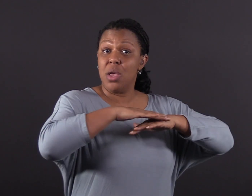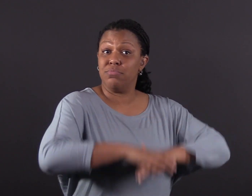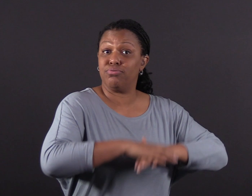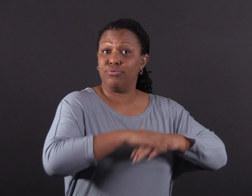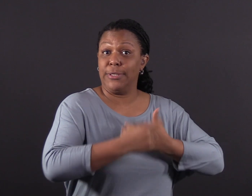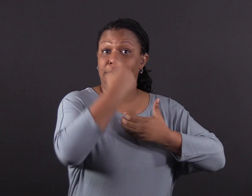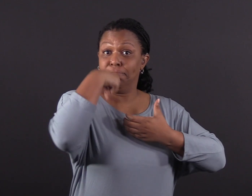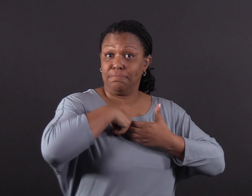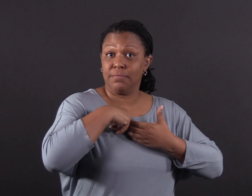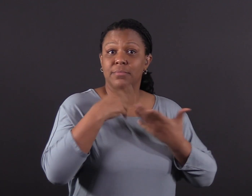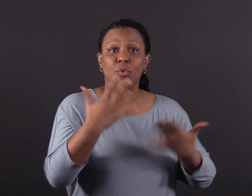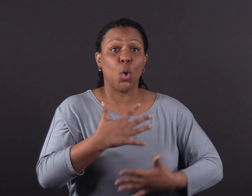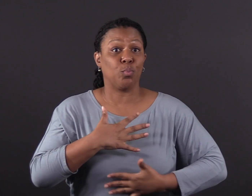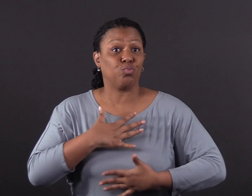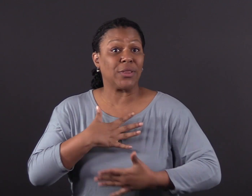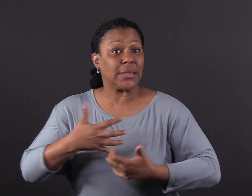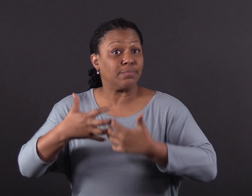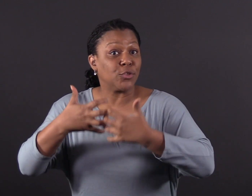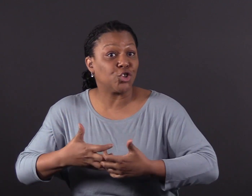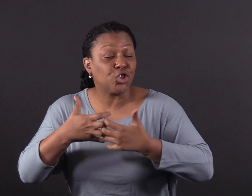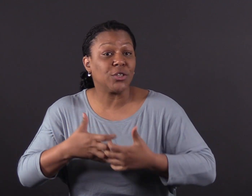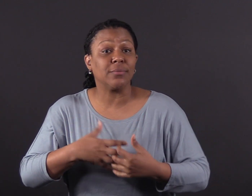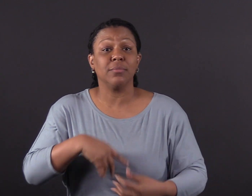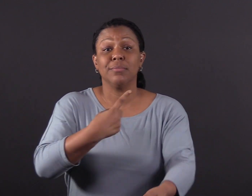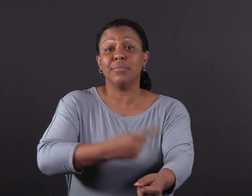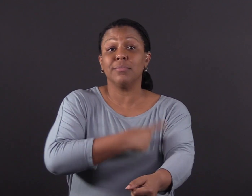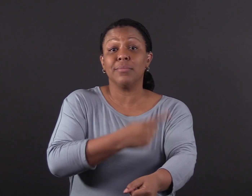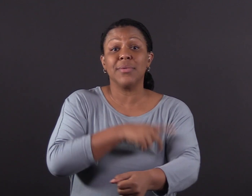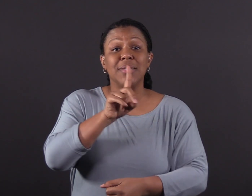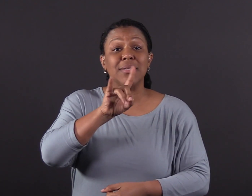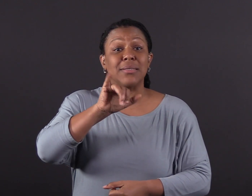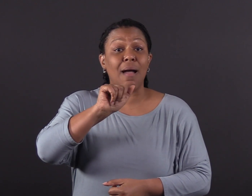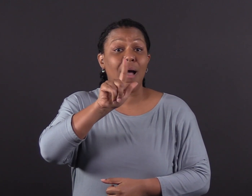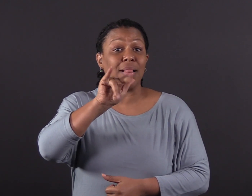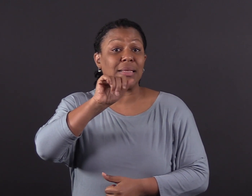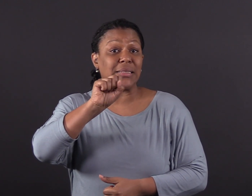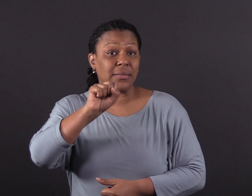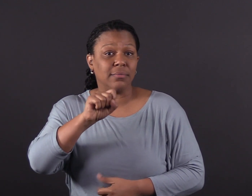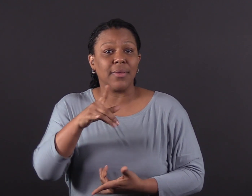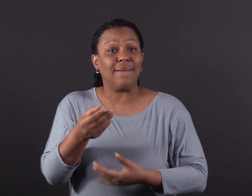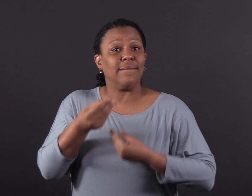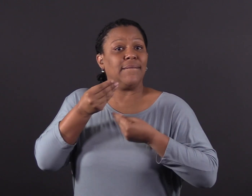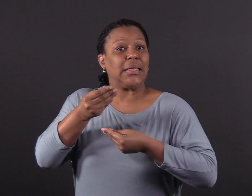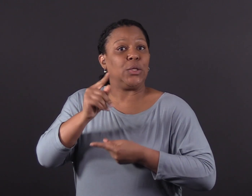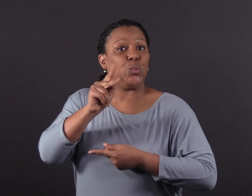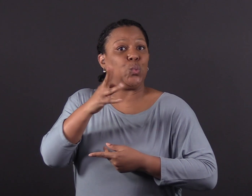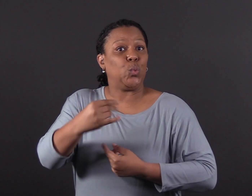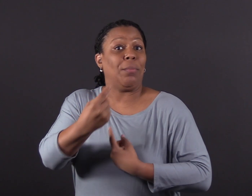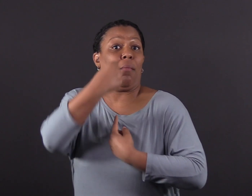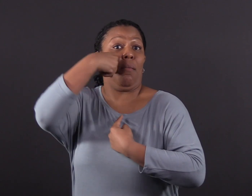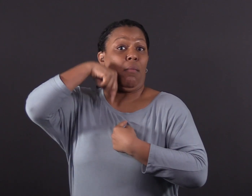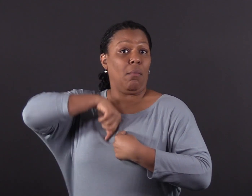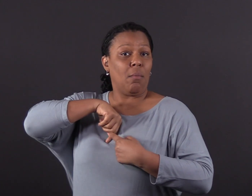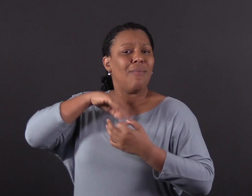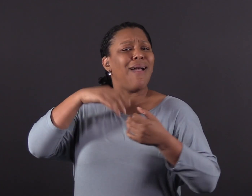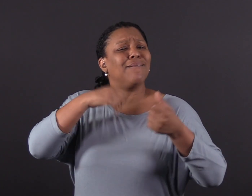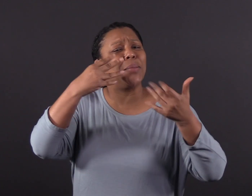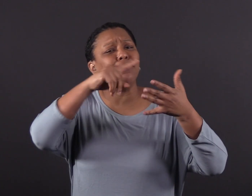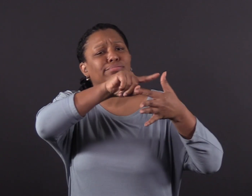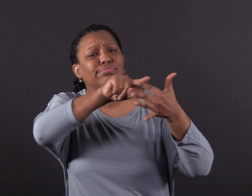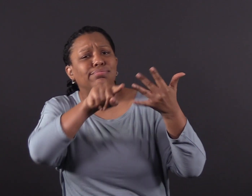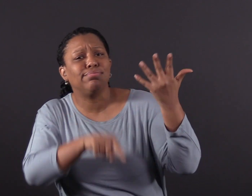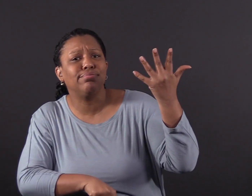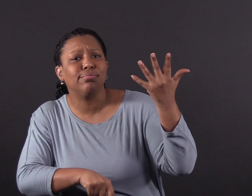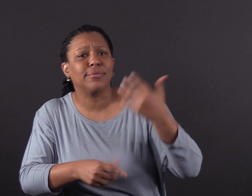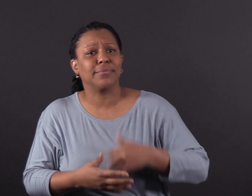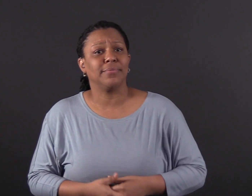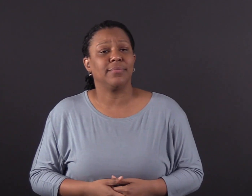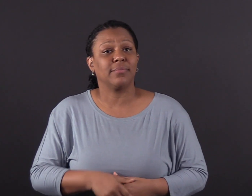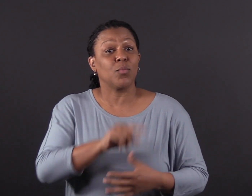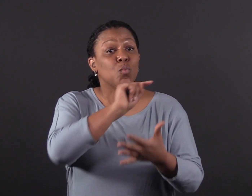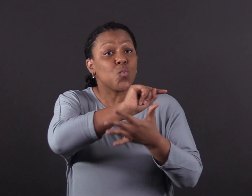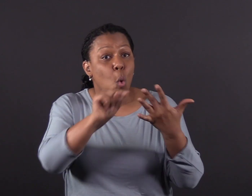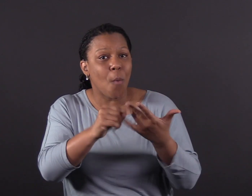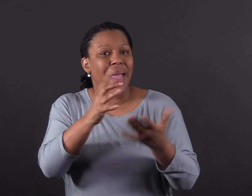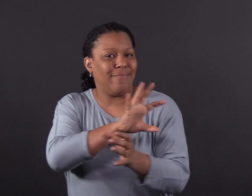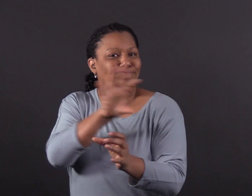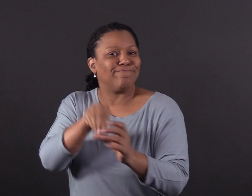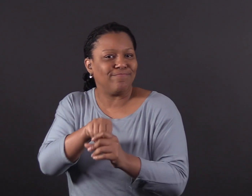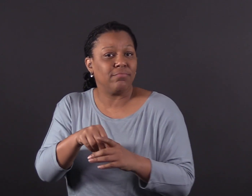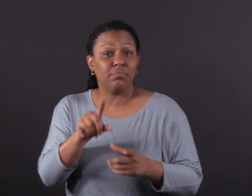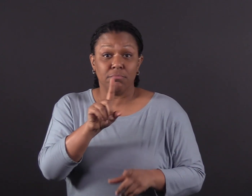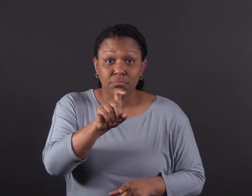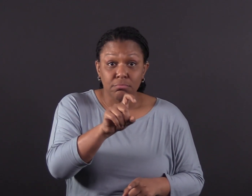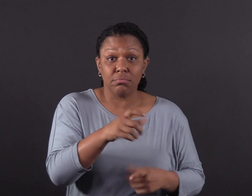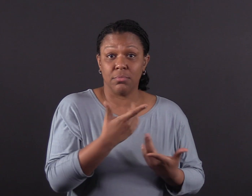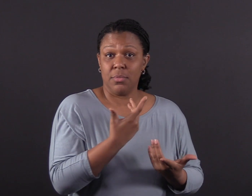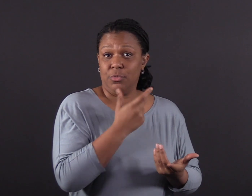through CPR, breathing machines, dialysis, tube feedings, and so on. This also may include